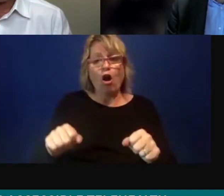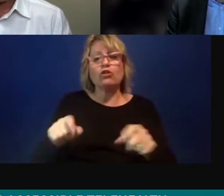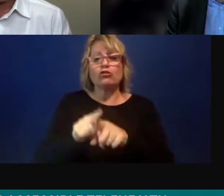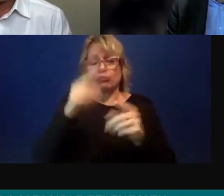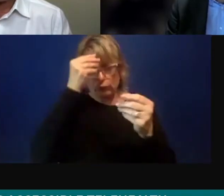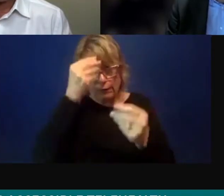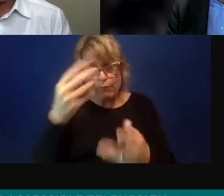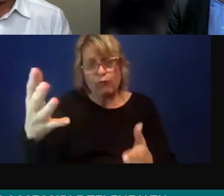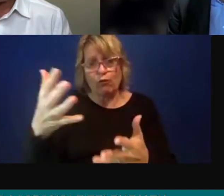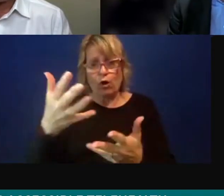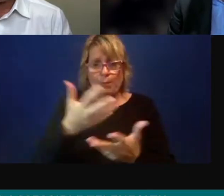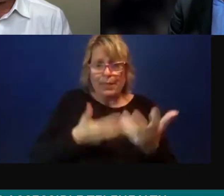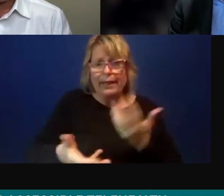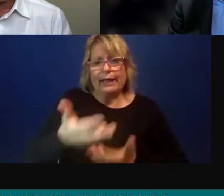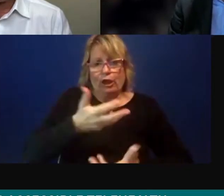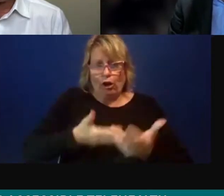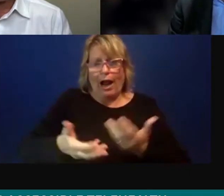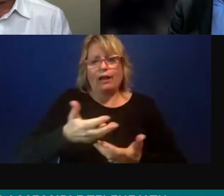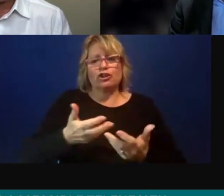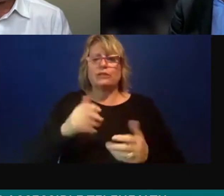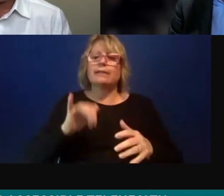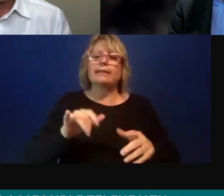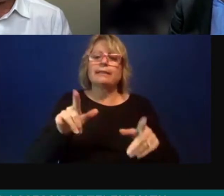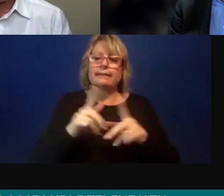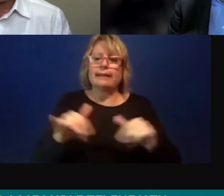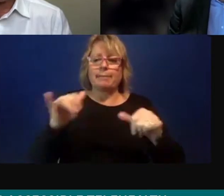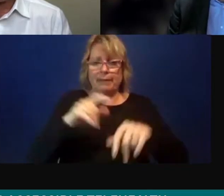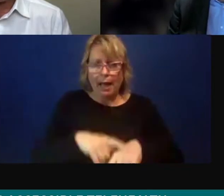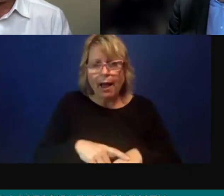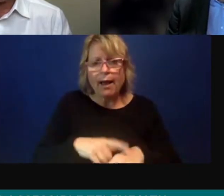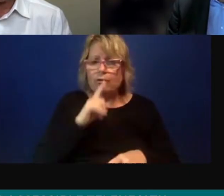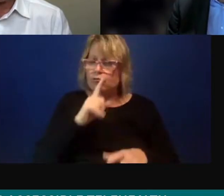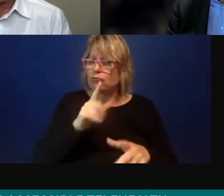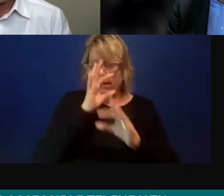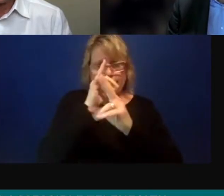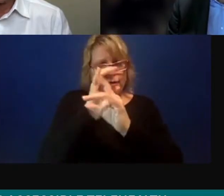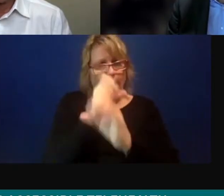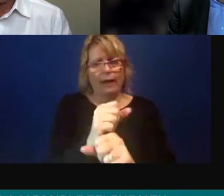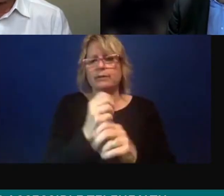interaction at the same time. And that's a really fascinating way of thinking of telehealth as a